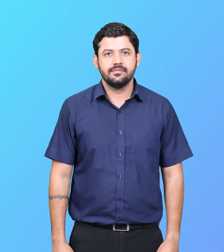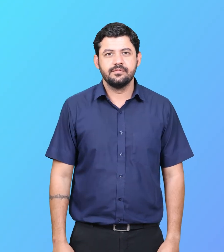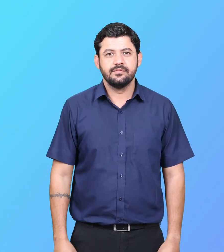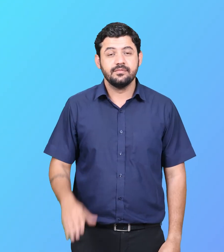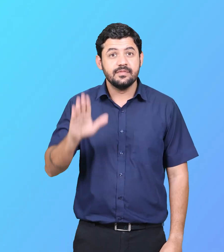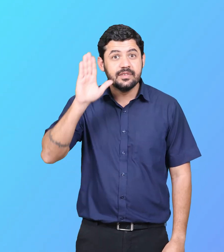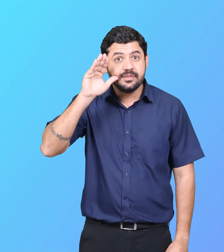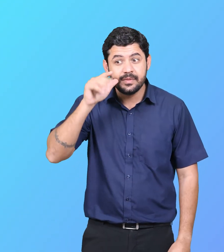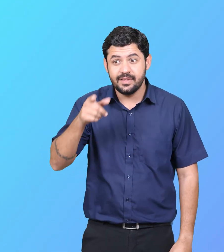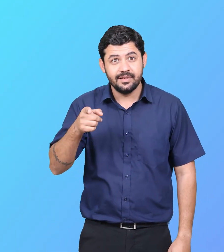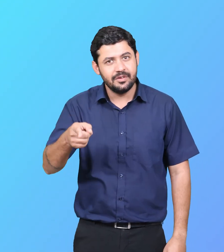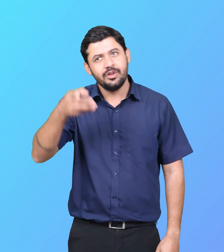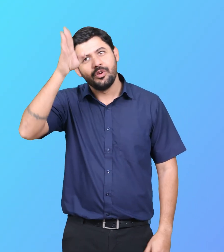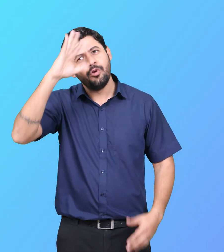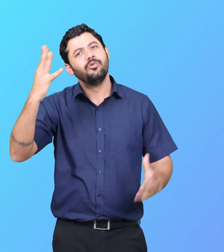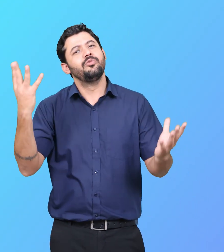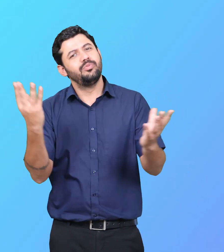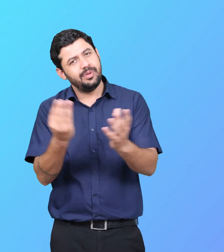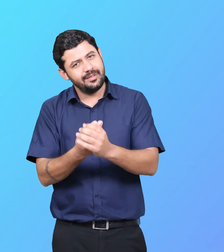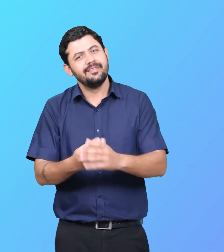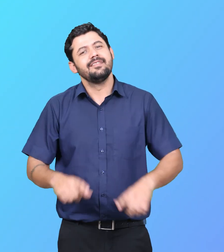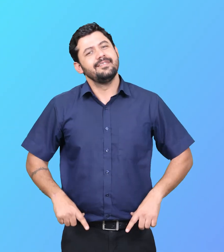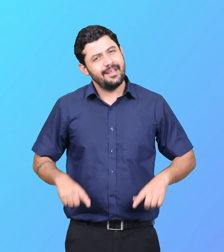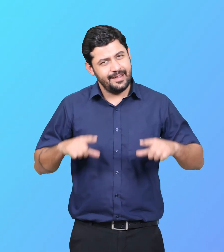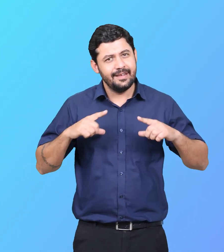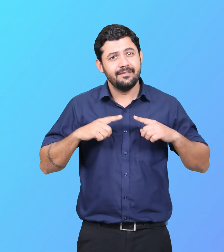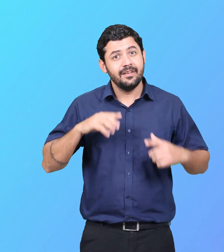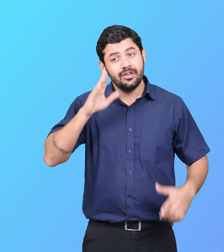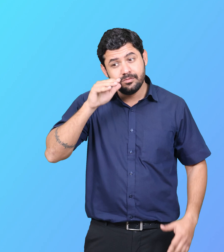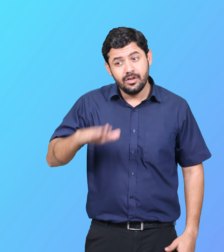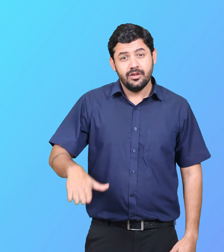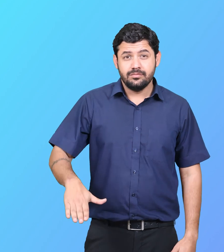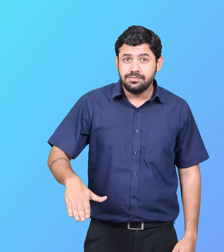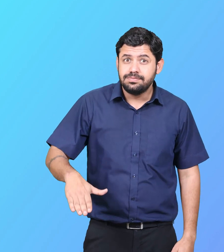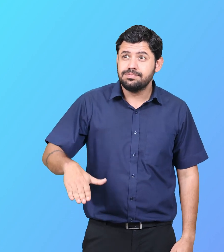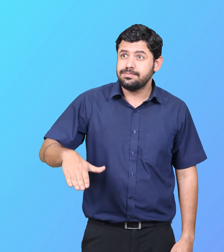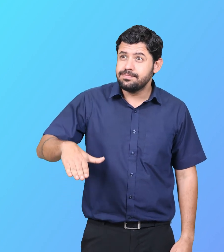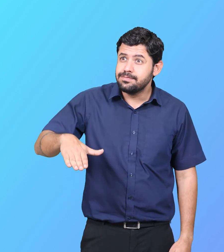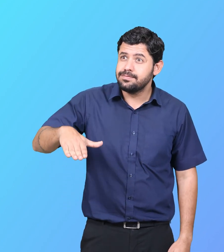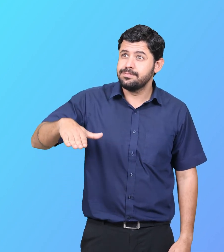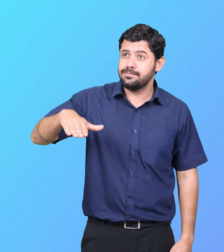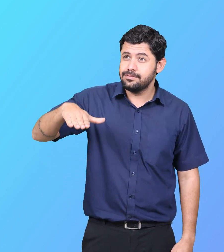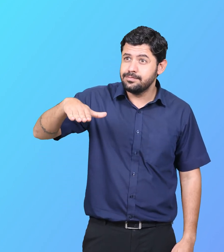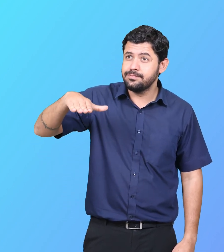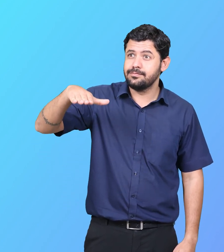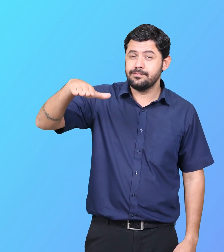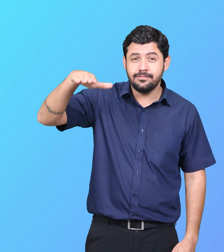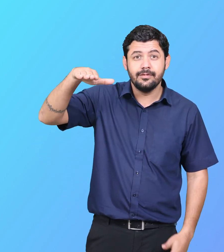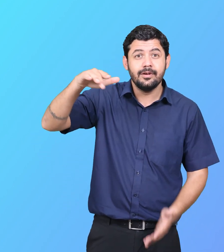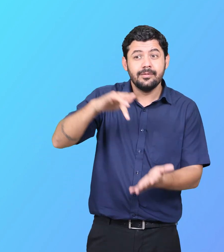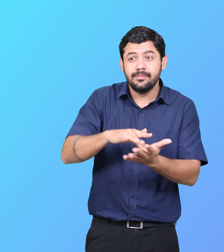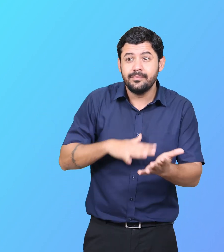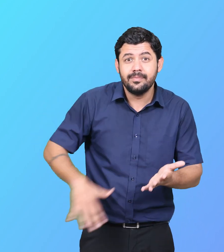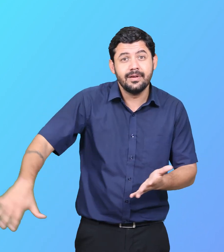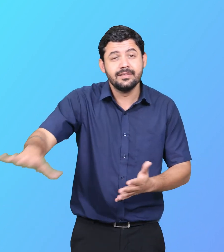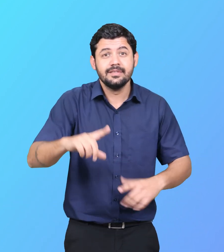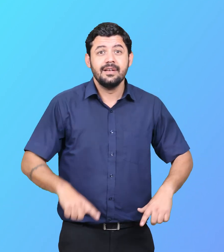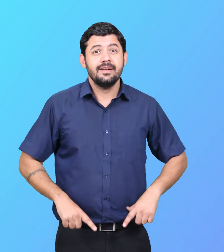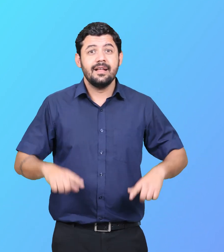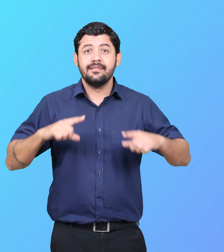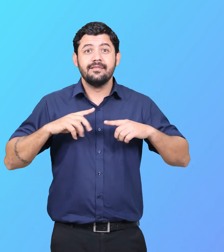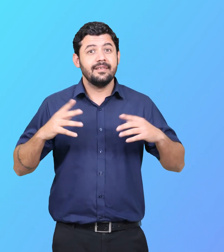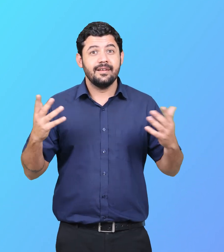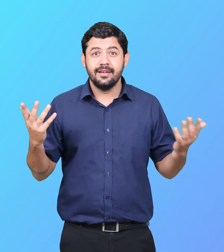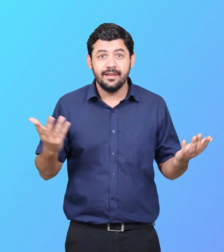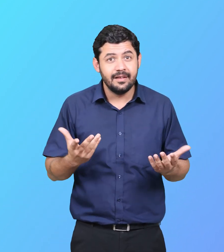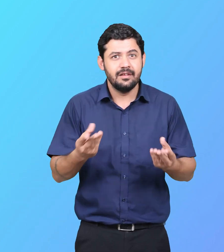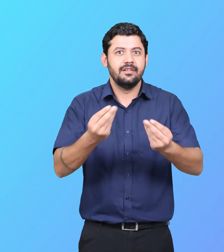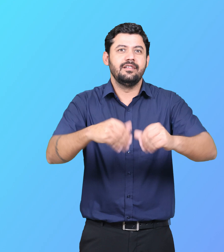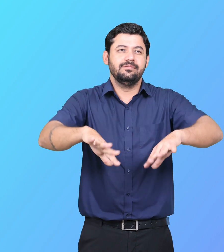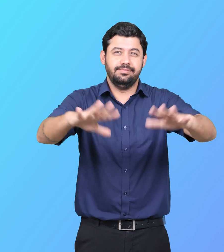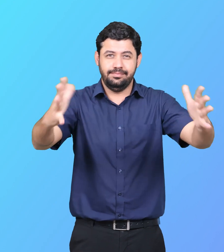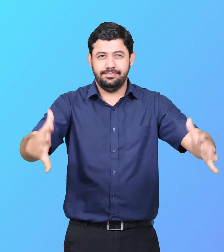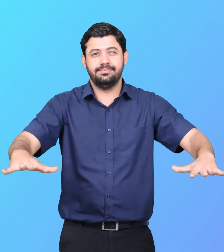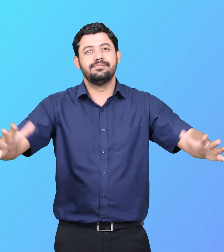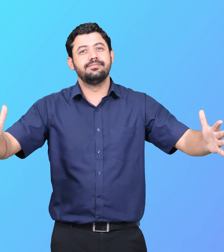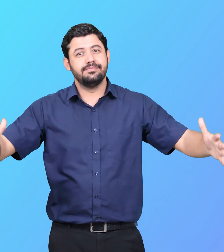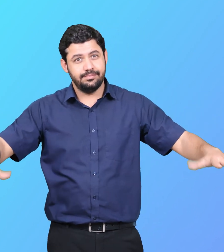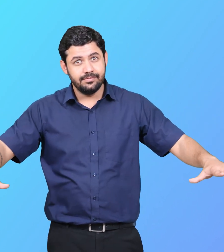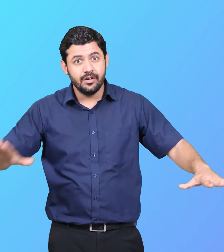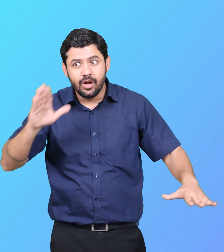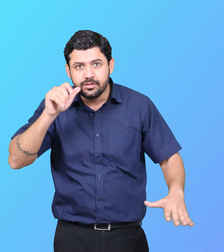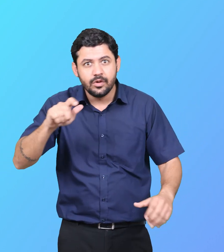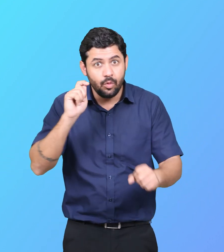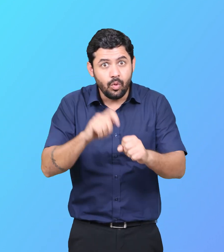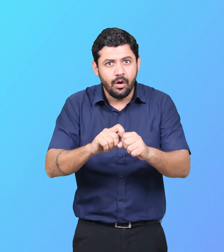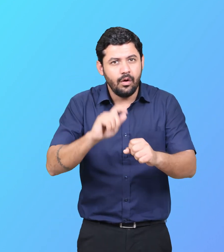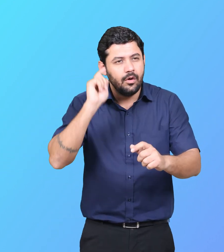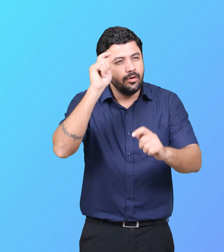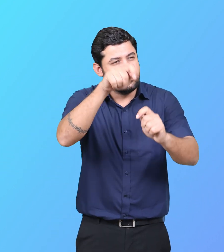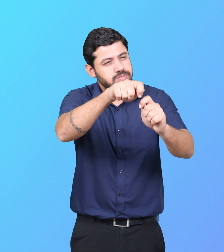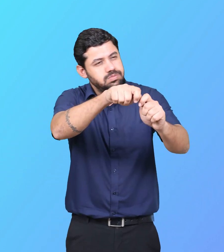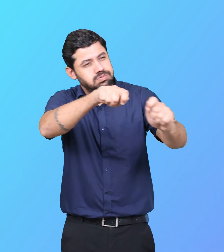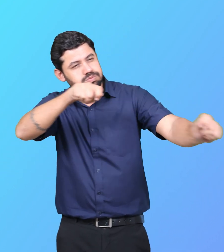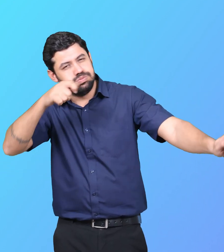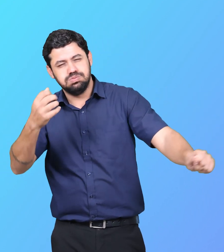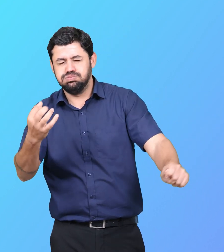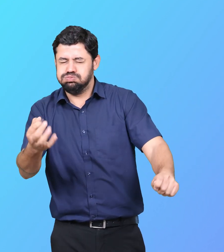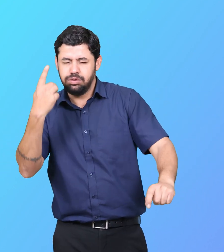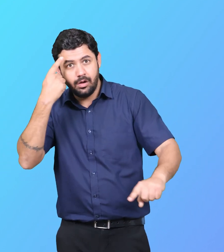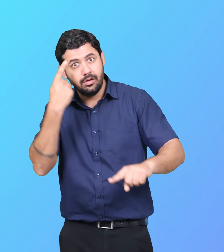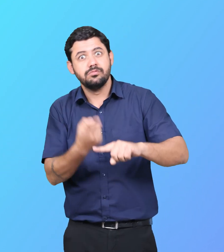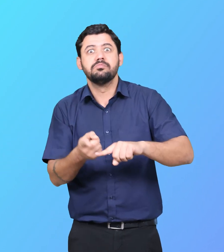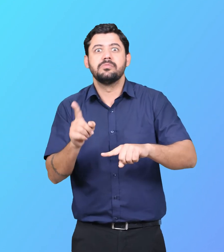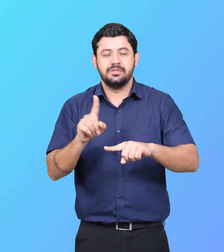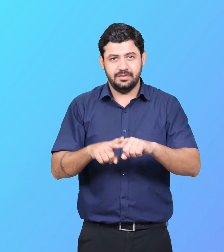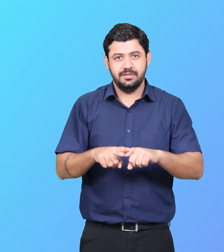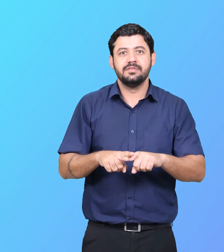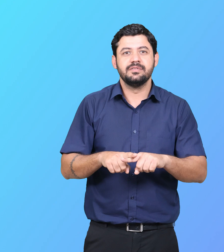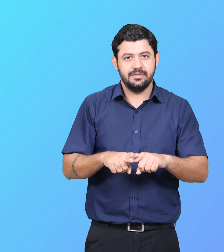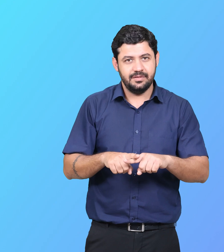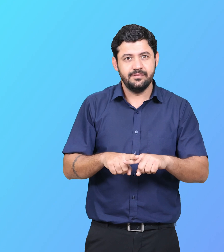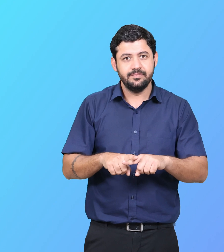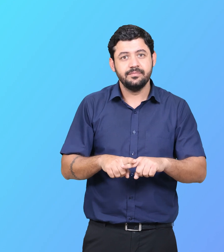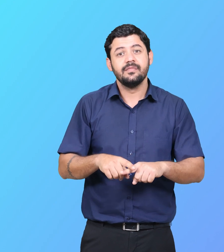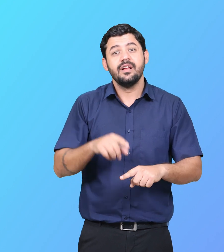God was with the boy as he grew up. He lived in the desert and became an expert hunter with his bow and arrows.